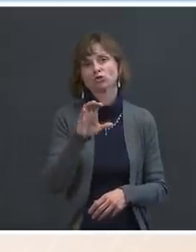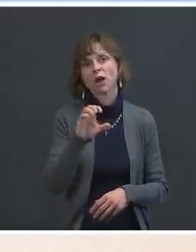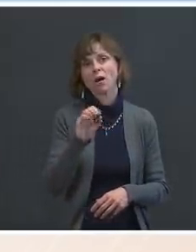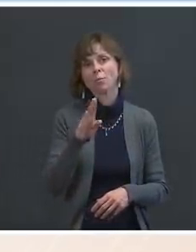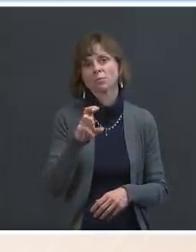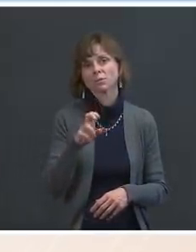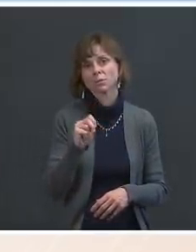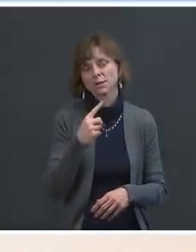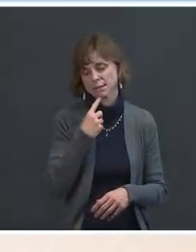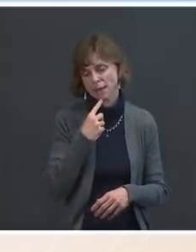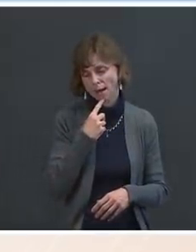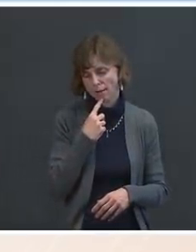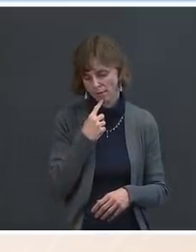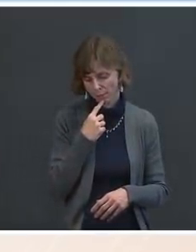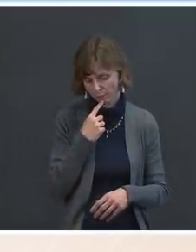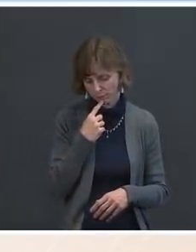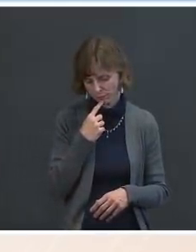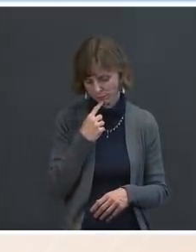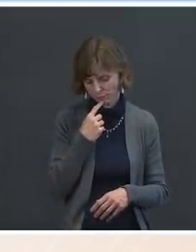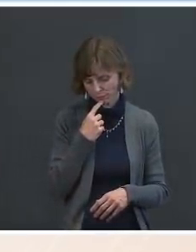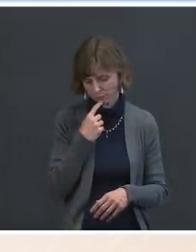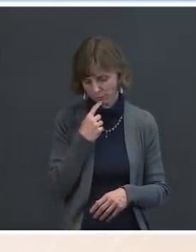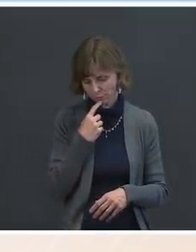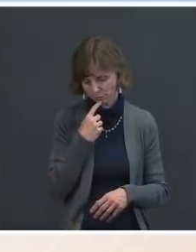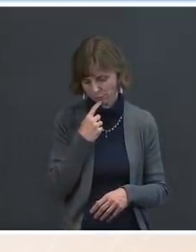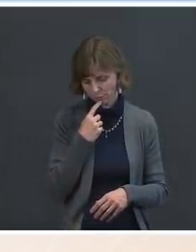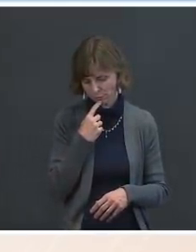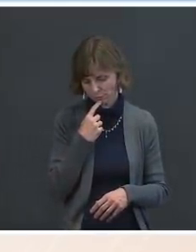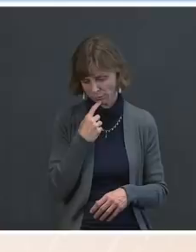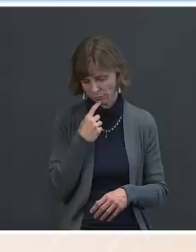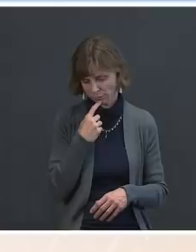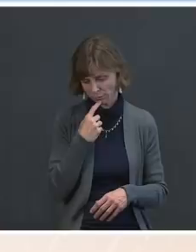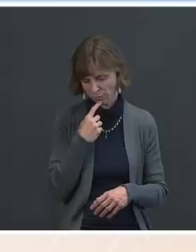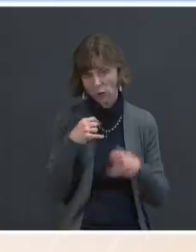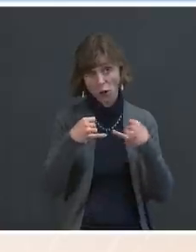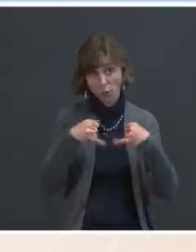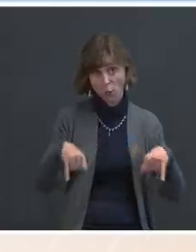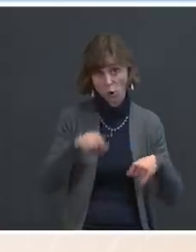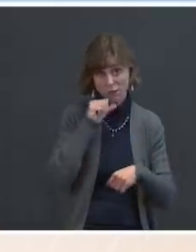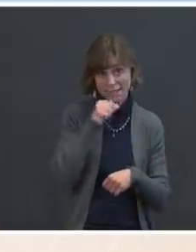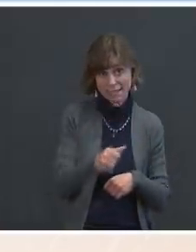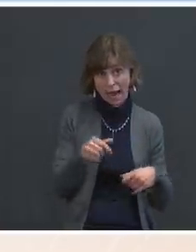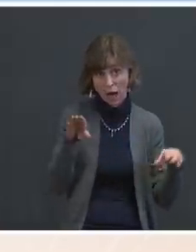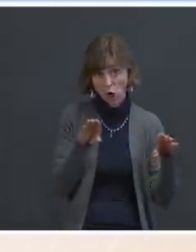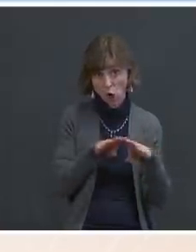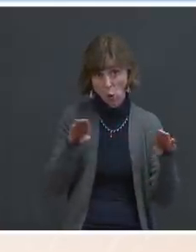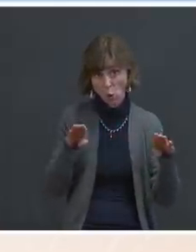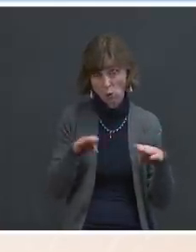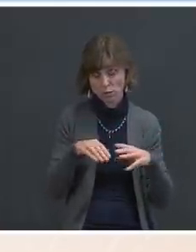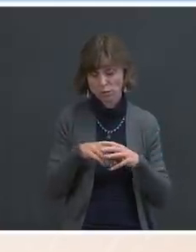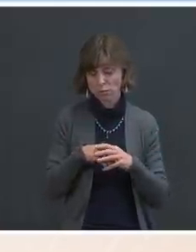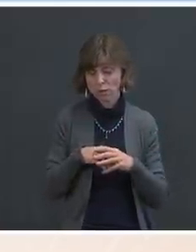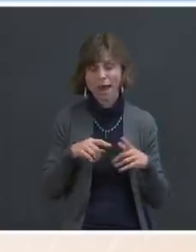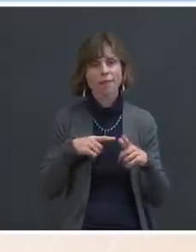that the border is not closed, and she then -- this is when she was speaking in Spanish. And then, you know, later on spoke in Spanish again